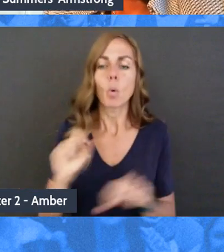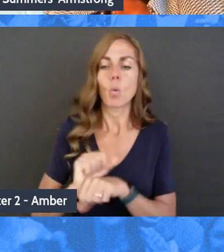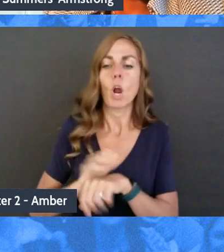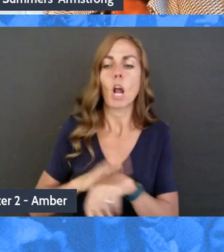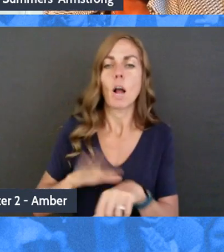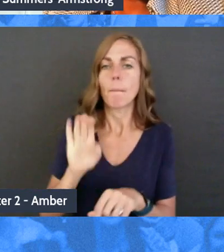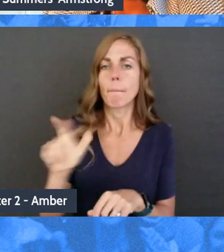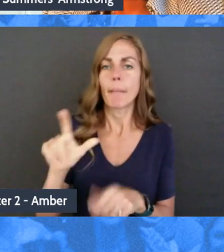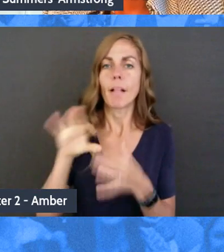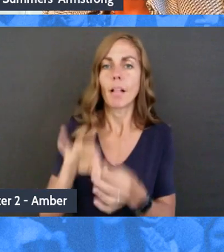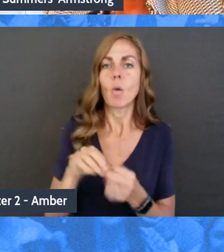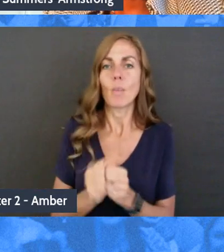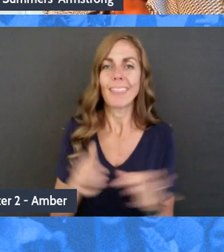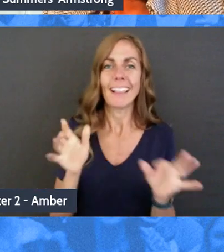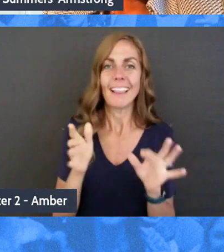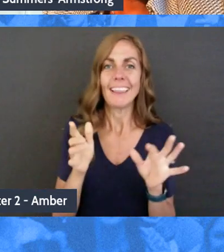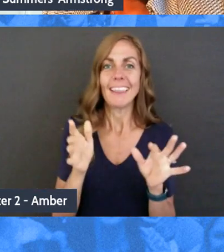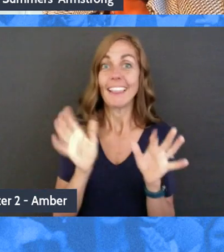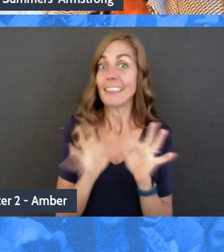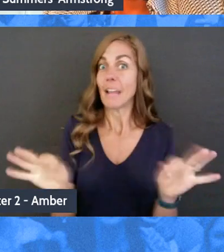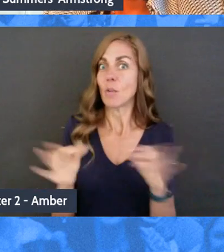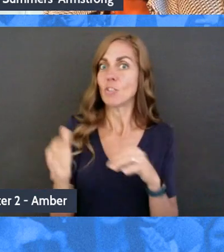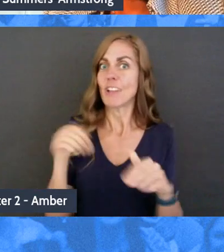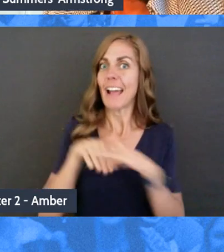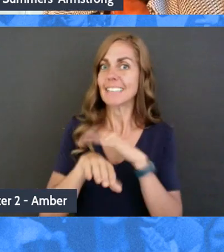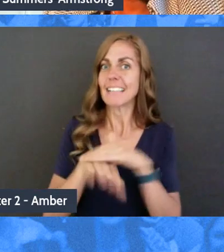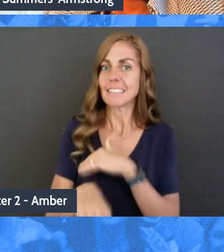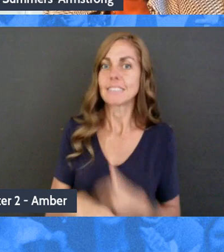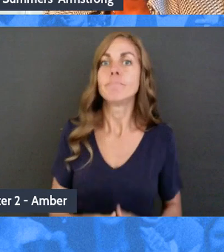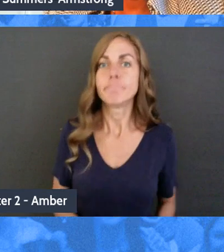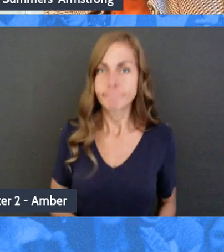to language access because we know that there are a lot